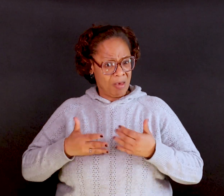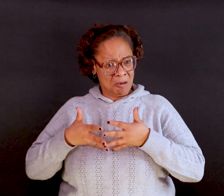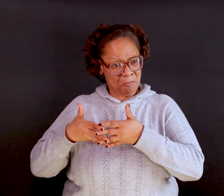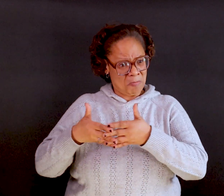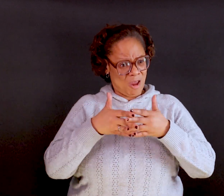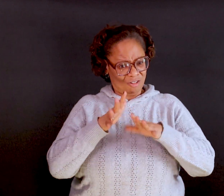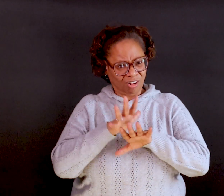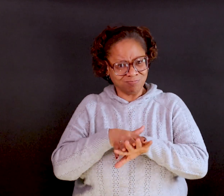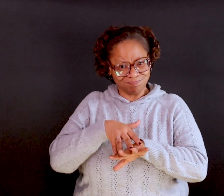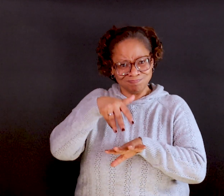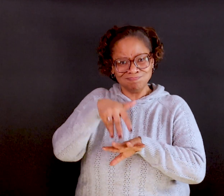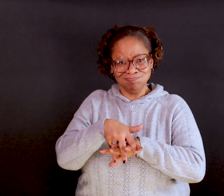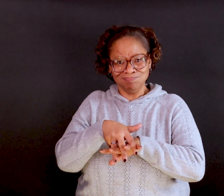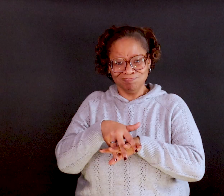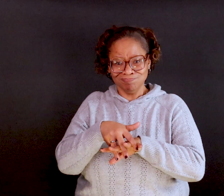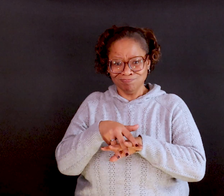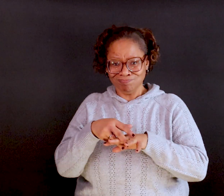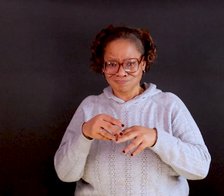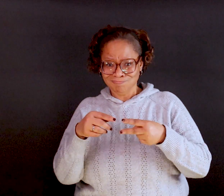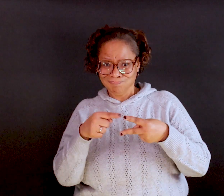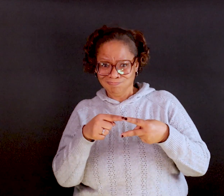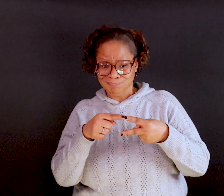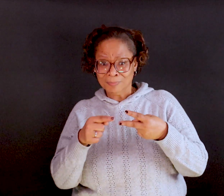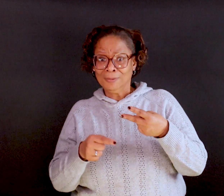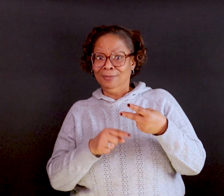And young American Indian and Alaskan